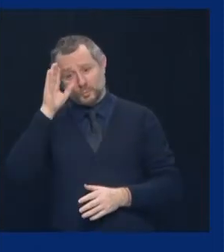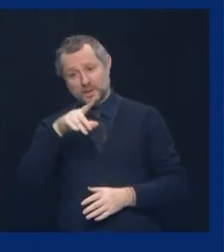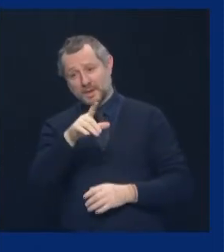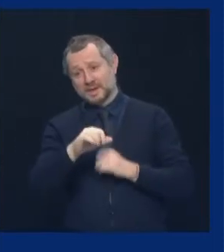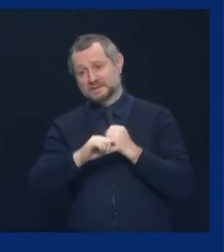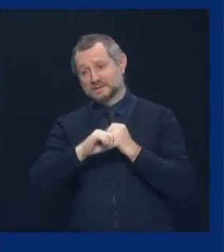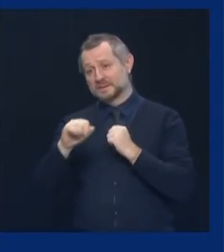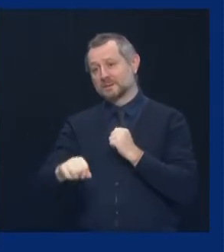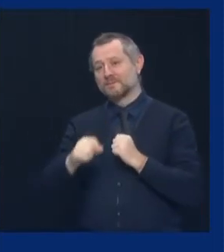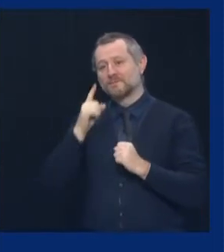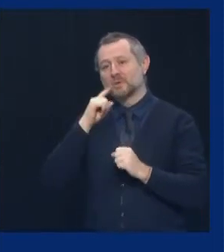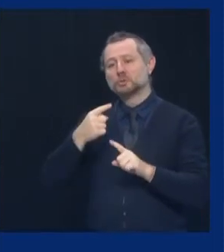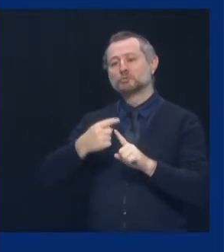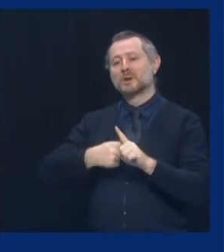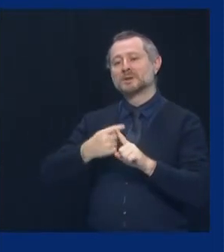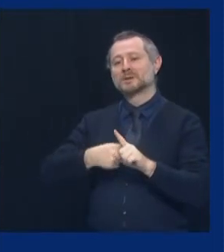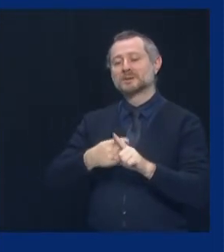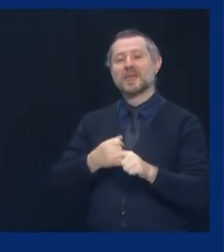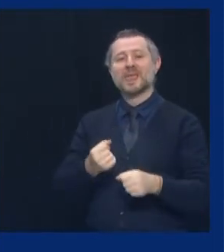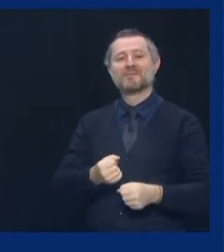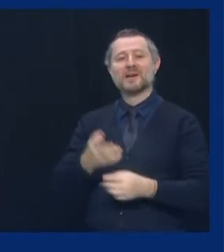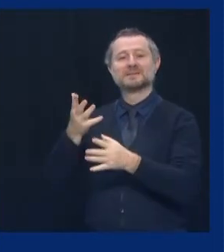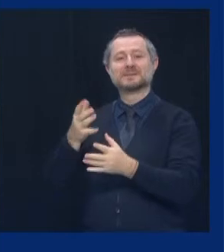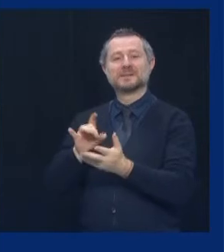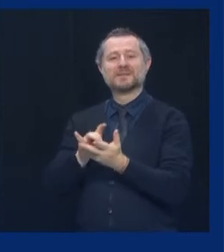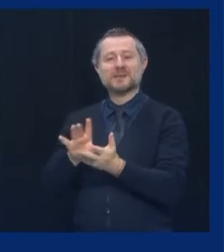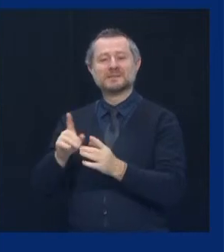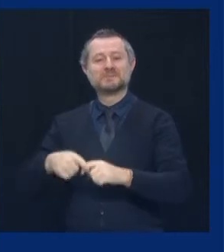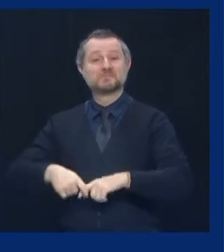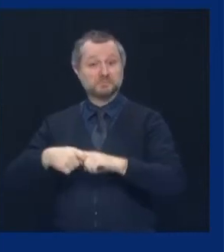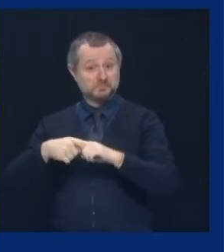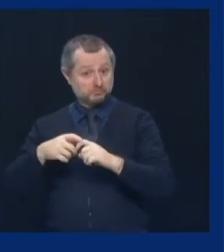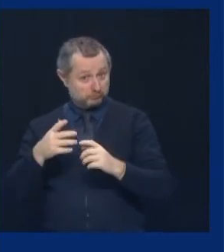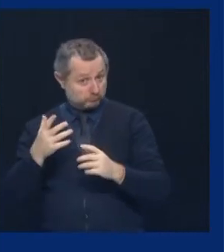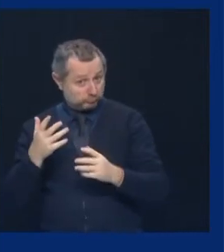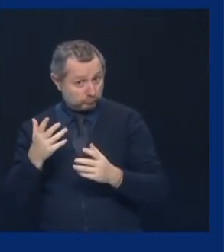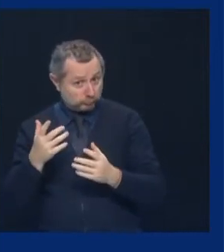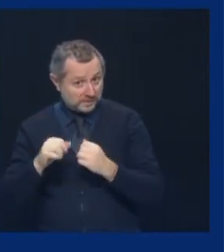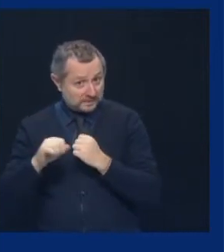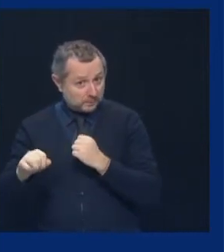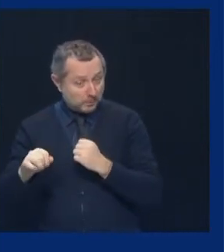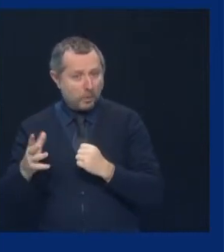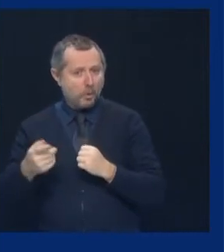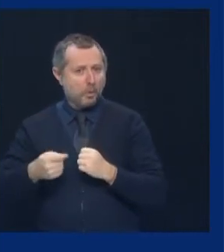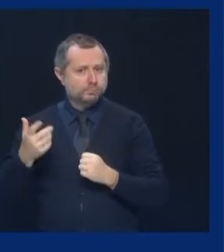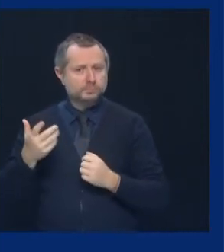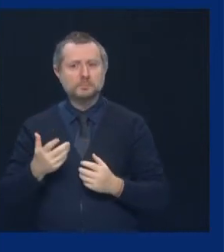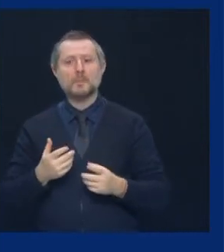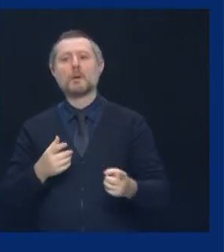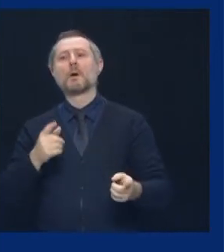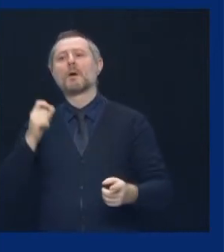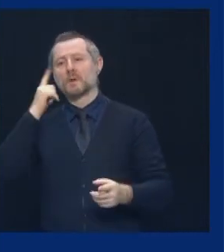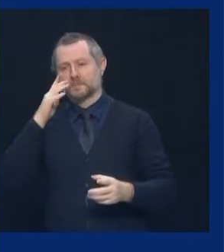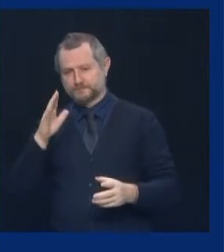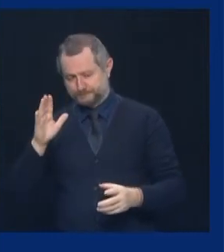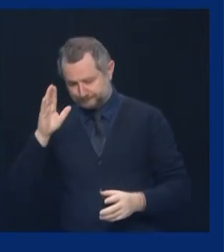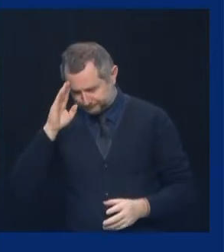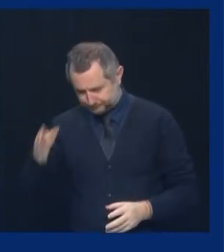HELLO, GOVERNOR. WILL YOU BE EXTENDING THE RENT